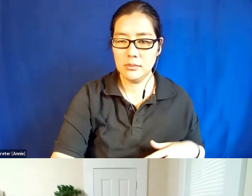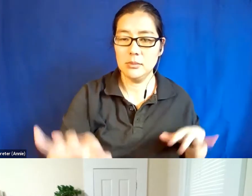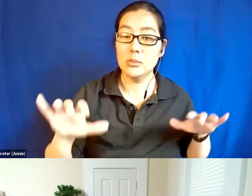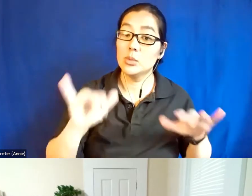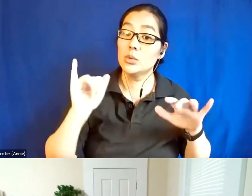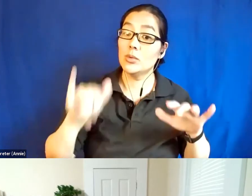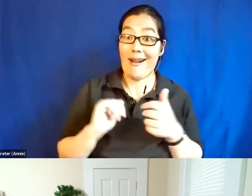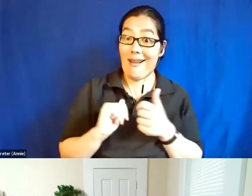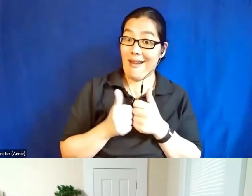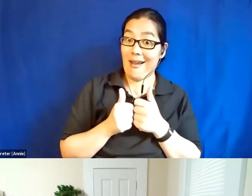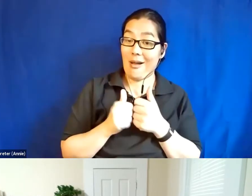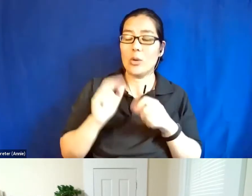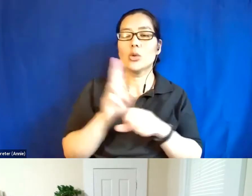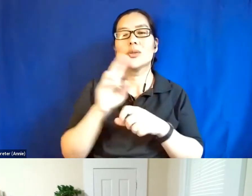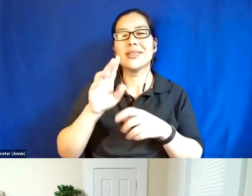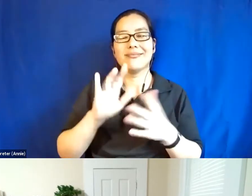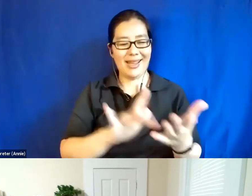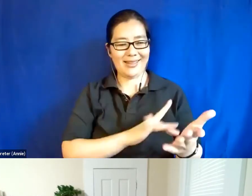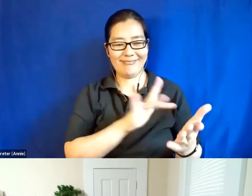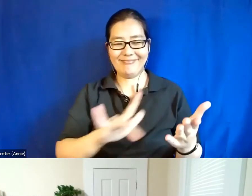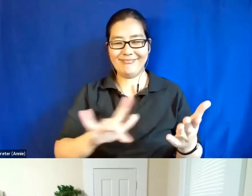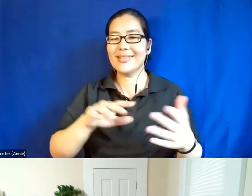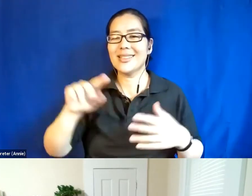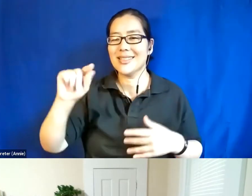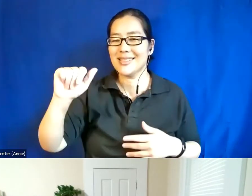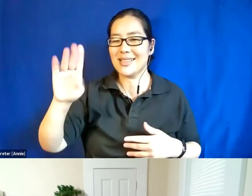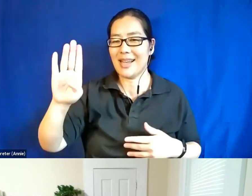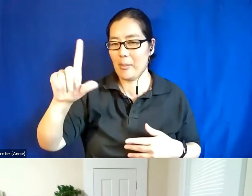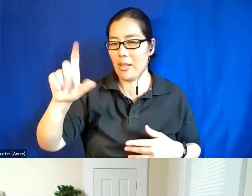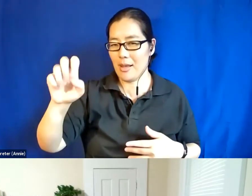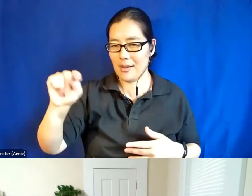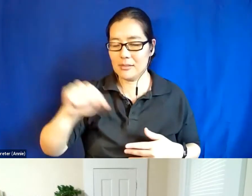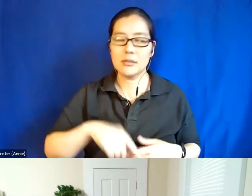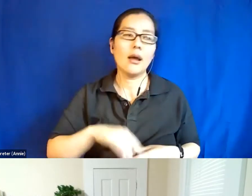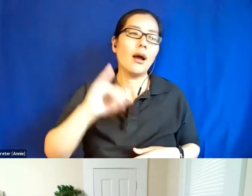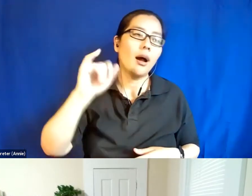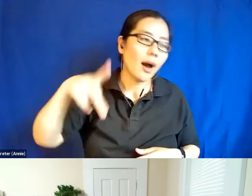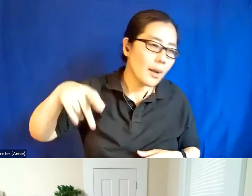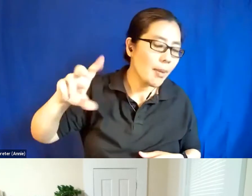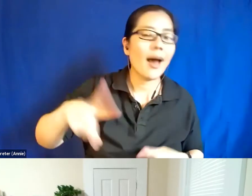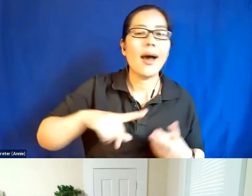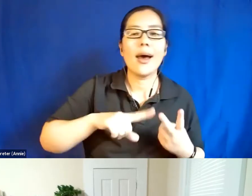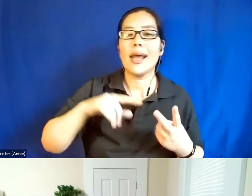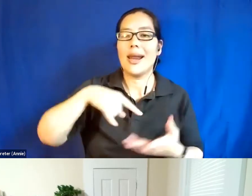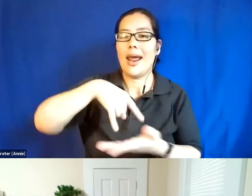a tablet basically. We're using iPads and android based systems. That's